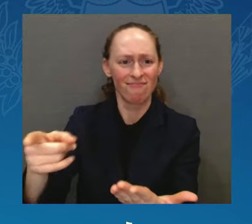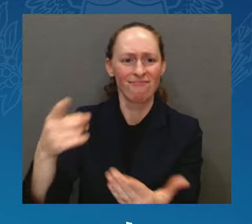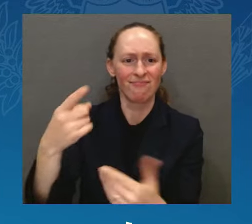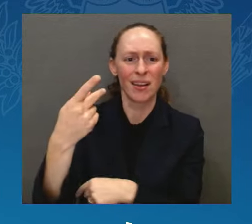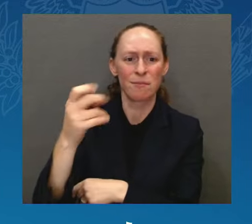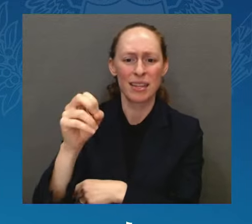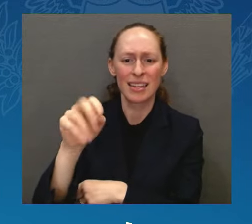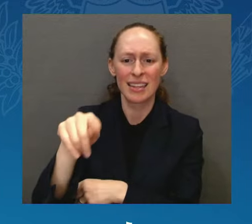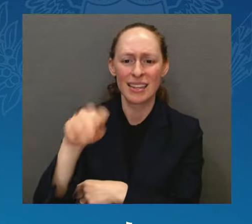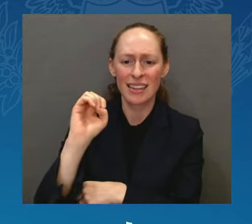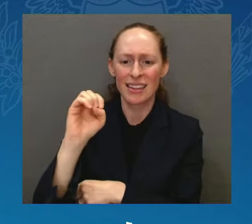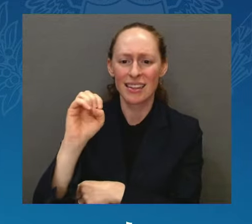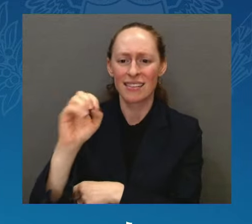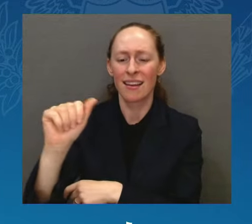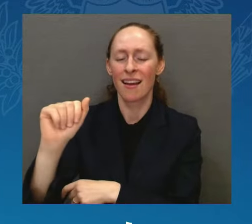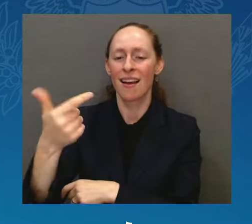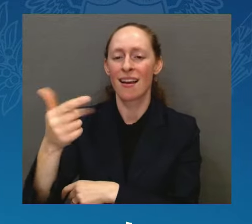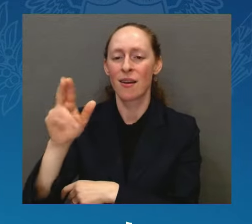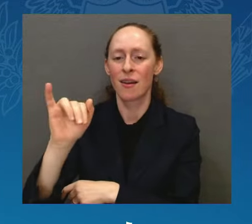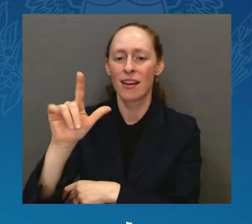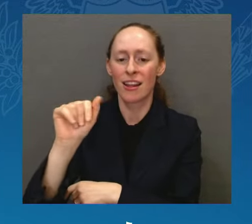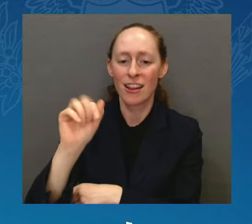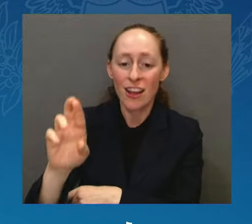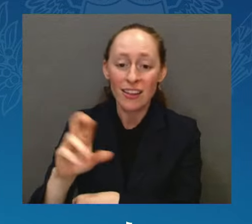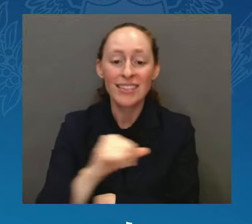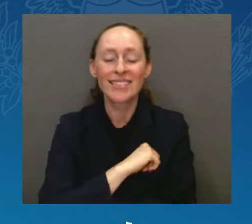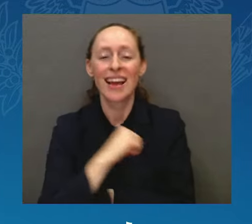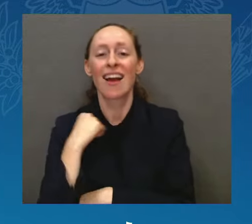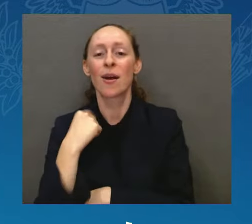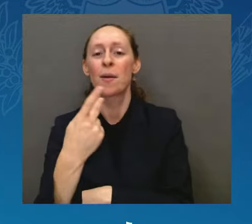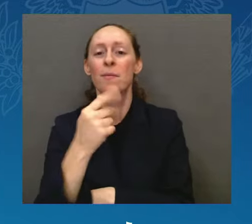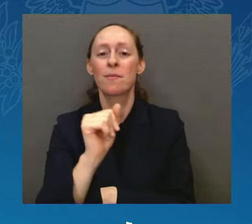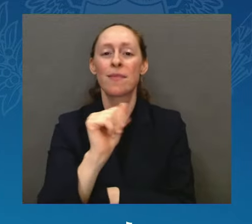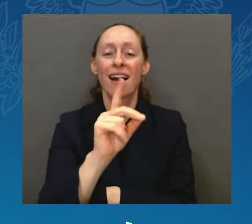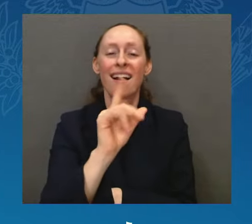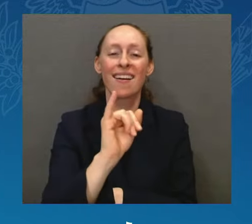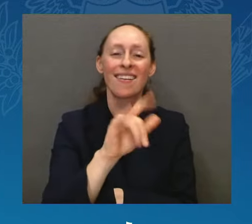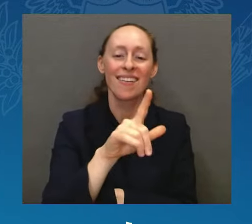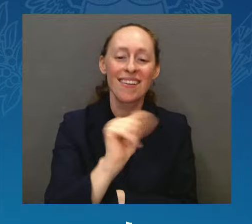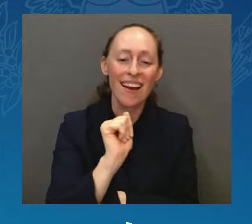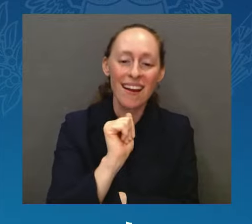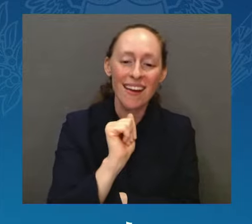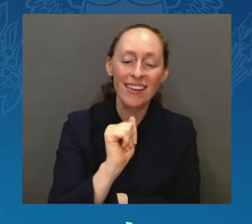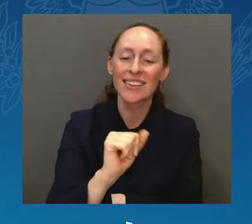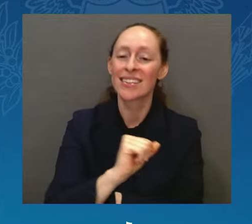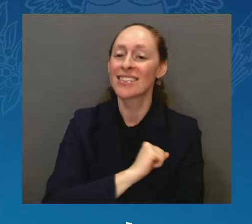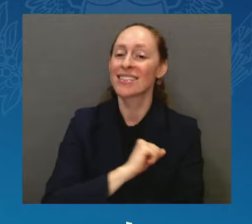and Senator Catherine Cortez Masto, our first -- our nation's first Latina senator.